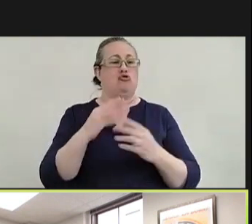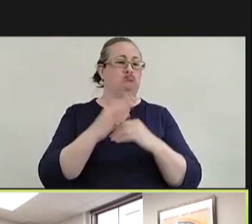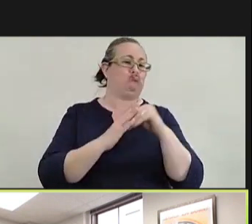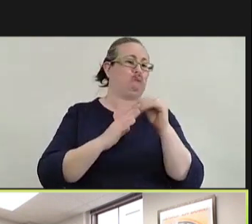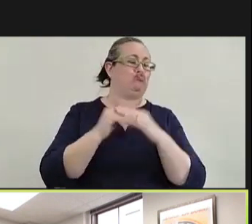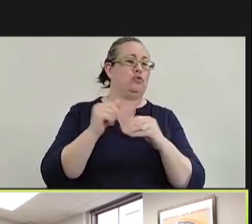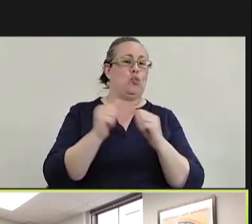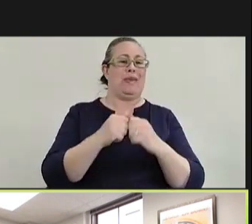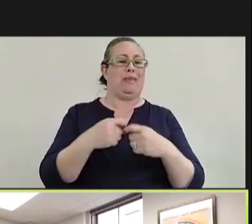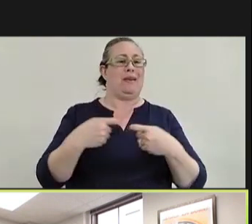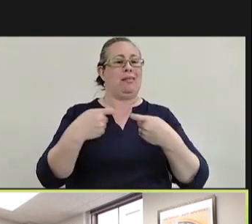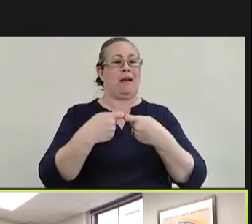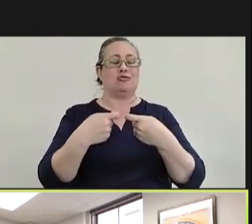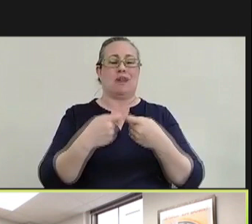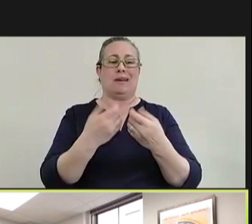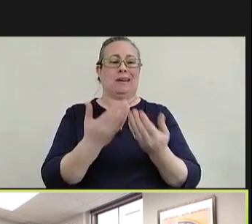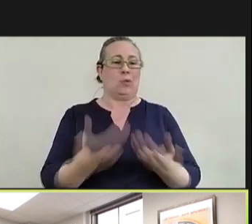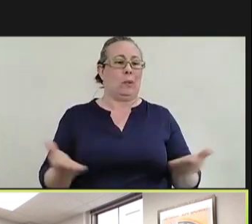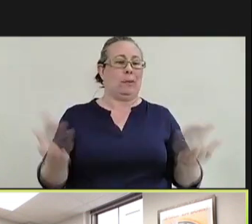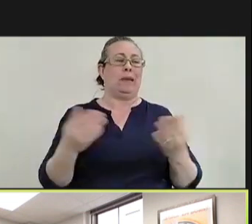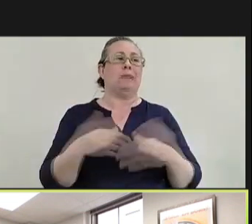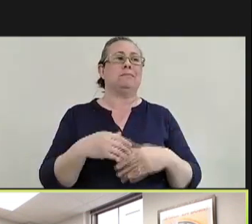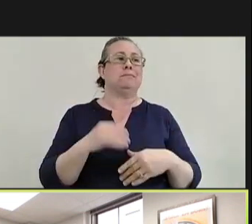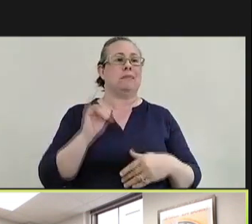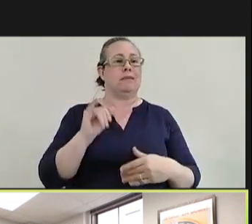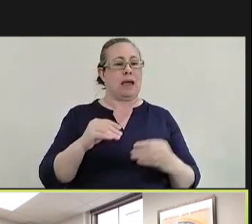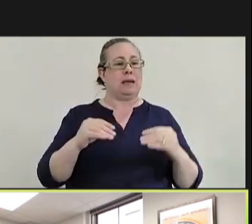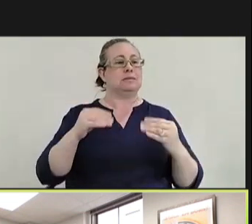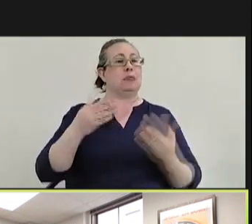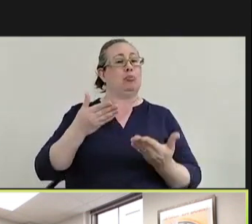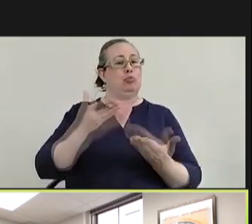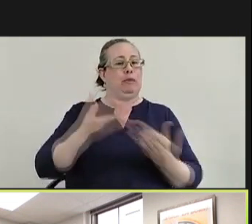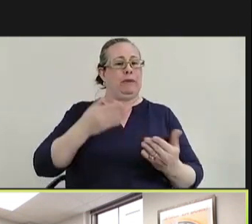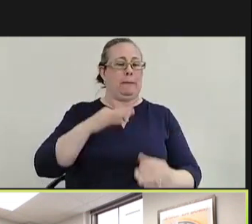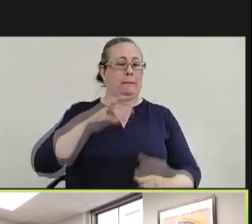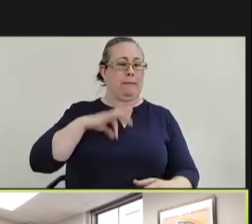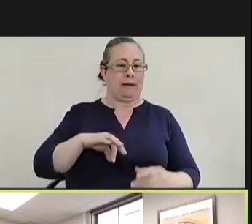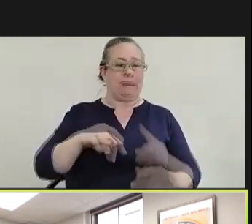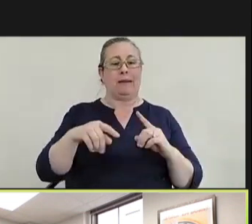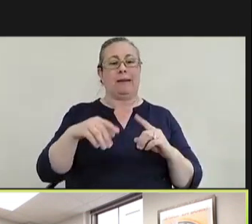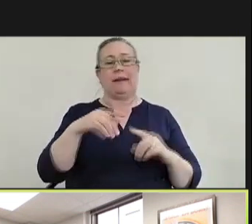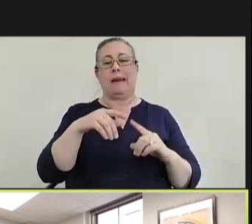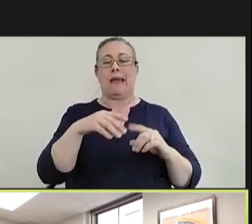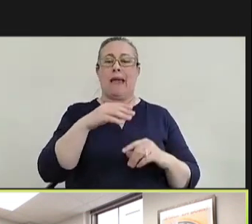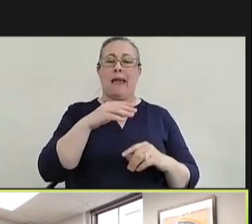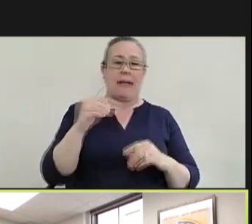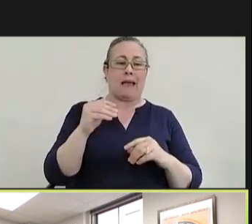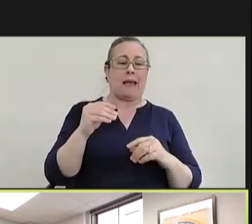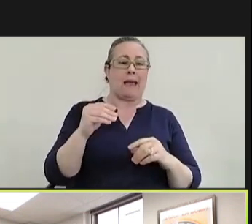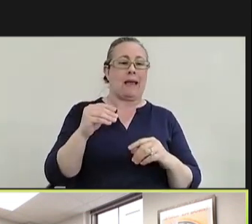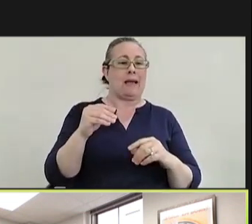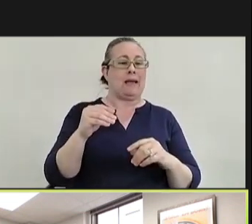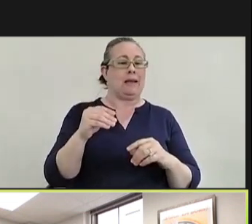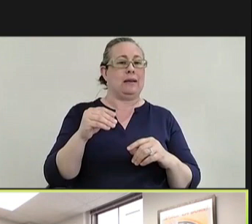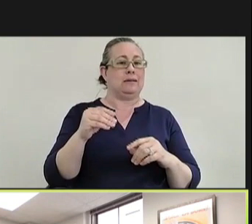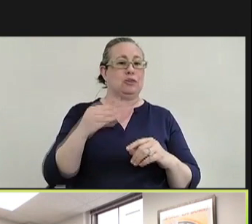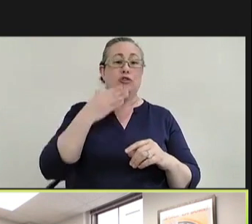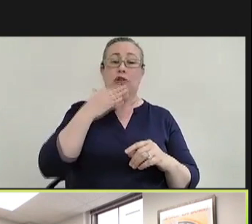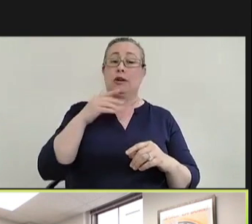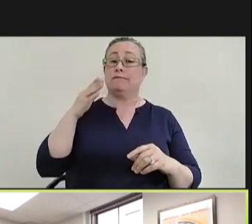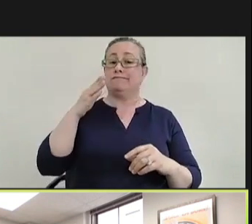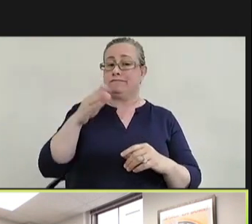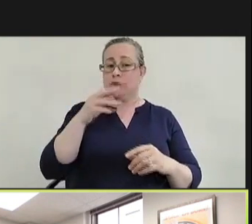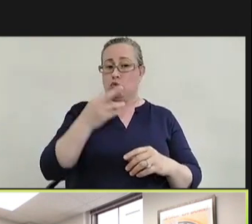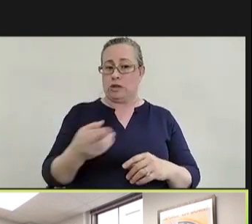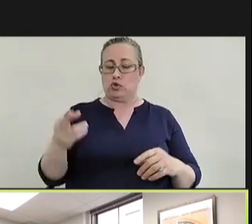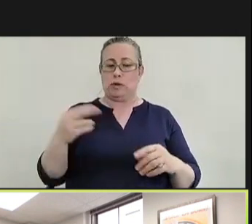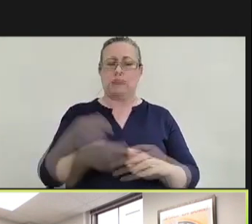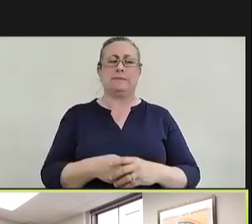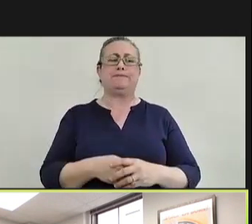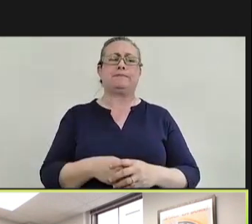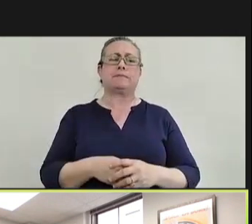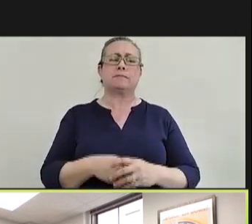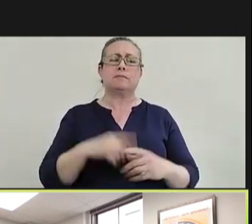that is both a proven benefit and a area for future resources. When we do these interventions,